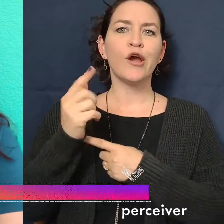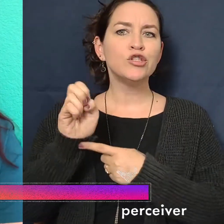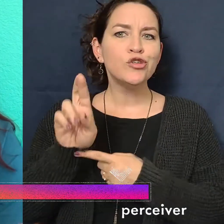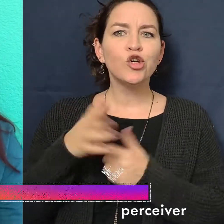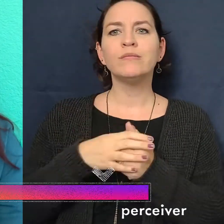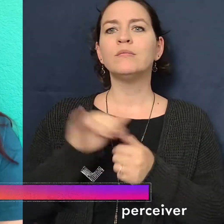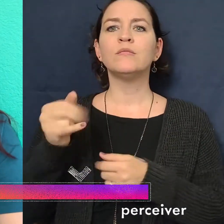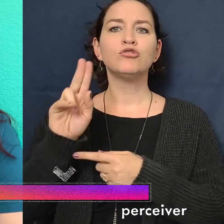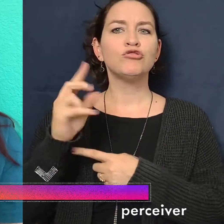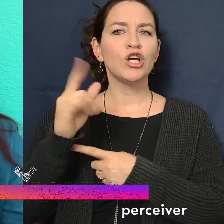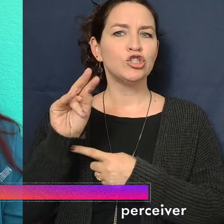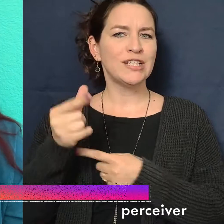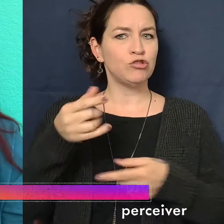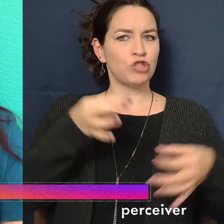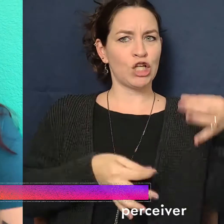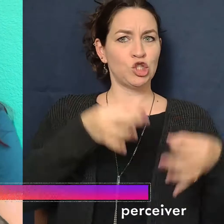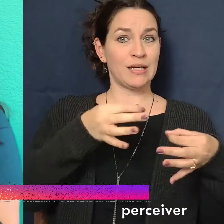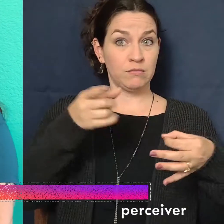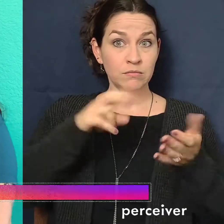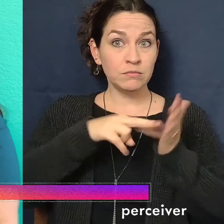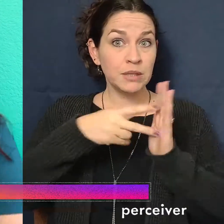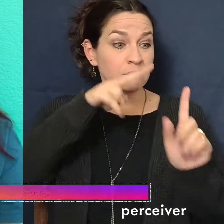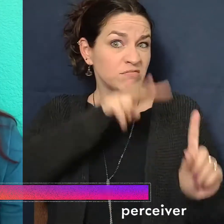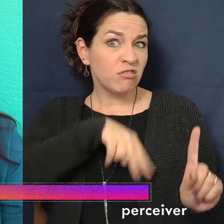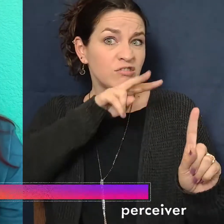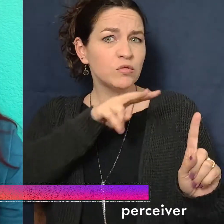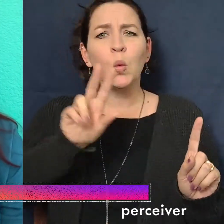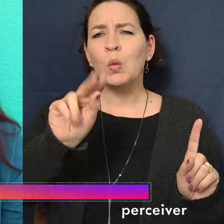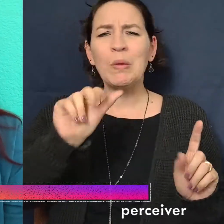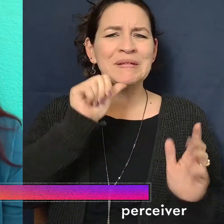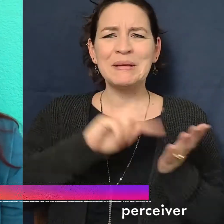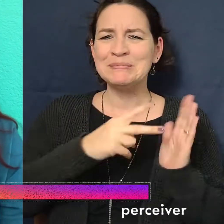Judging. It can be easy to think, oh, that must mean they're judgmental. That's not right, that's not what it